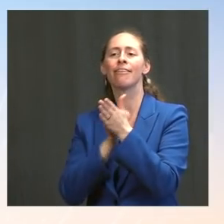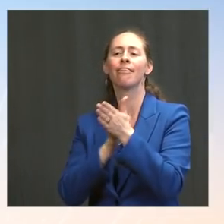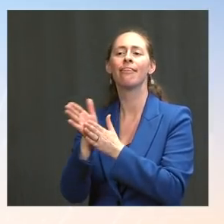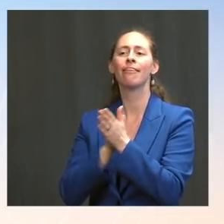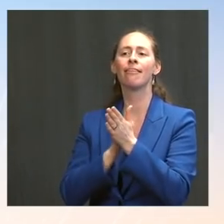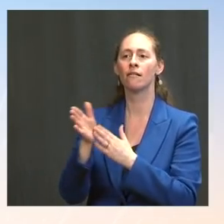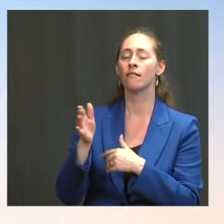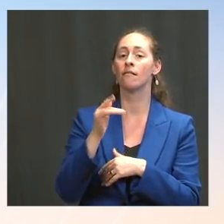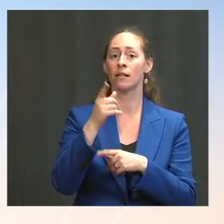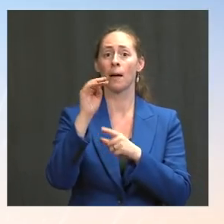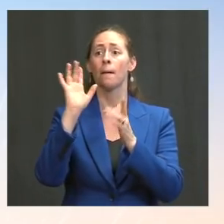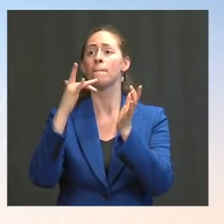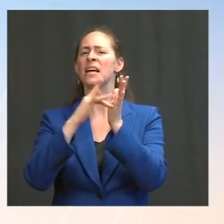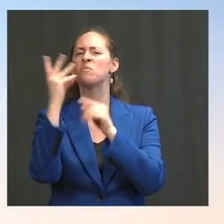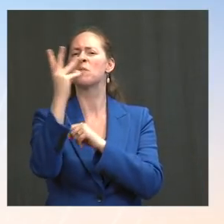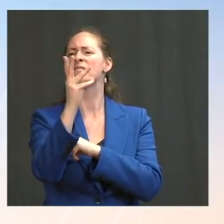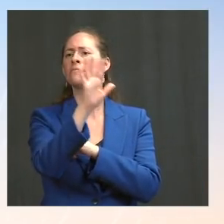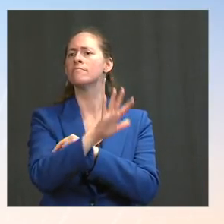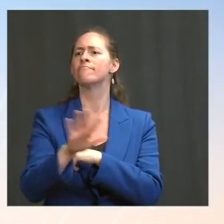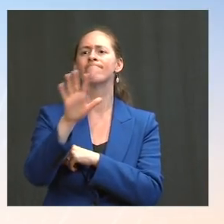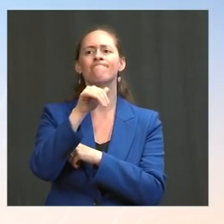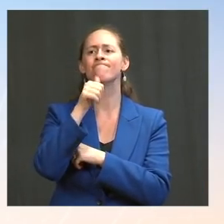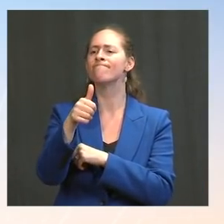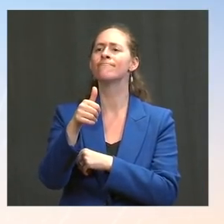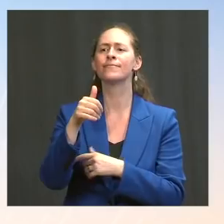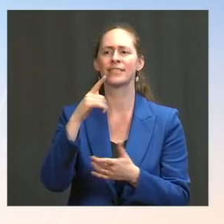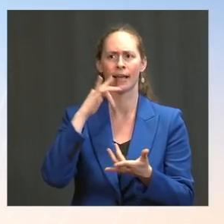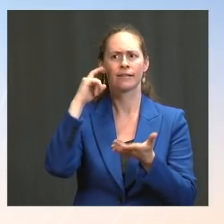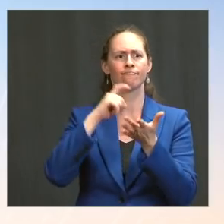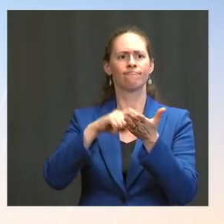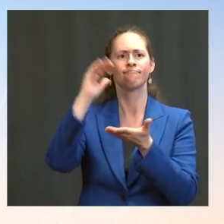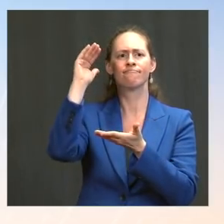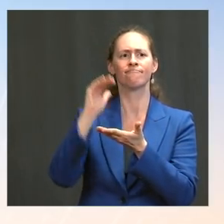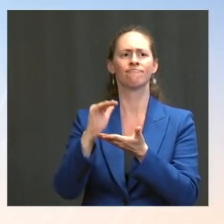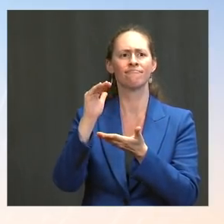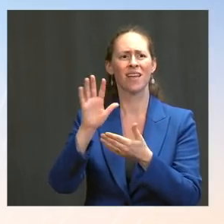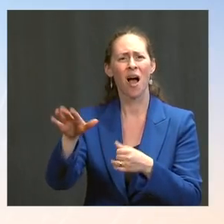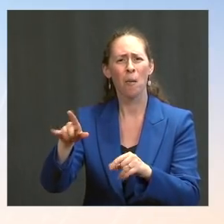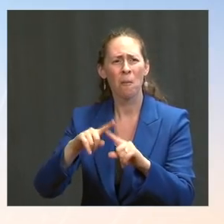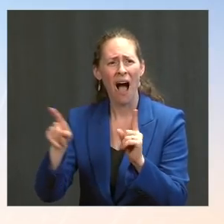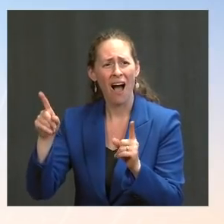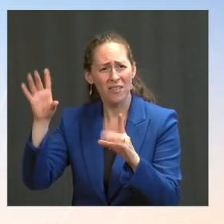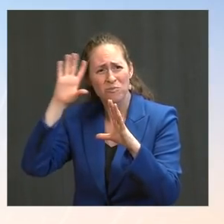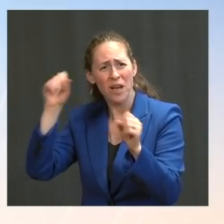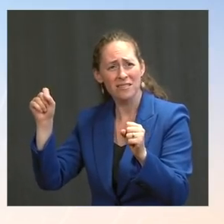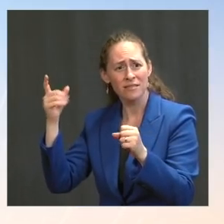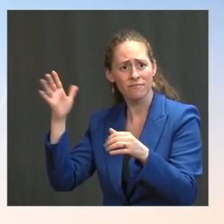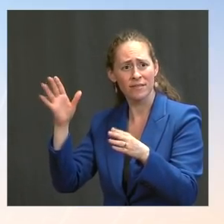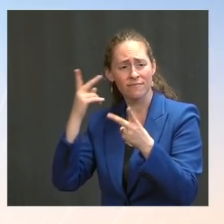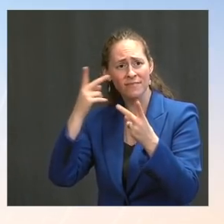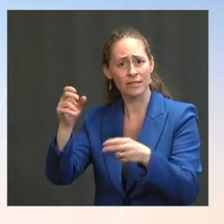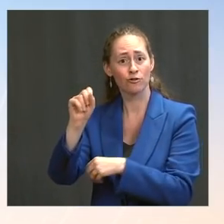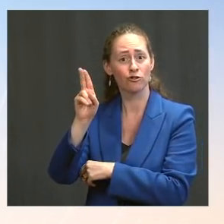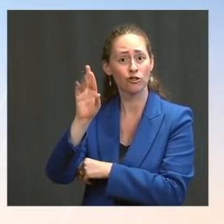or whether it's communicating directly to young people, people under 27 who have a lower vaccination rate. That will continue in communities in the Midwest